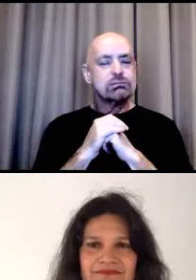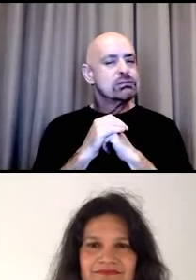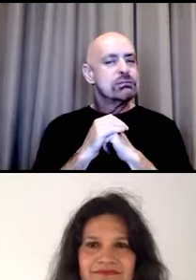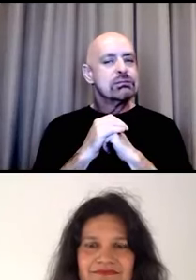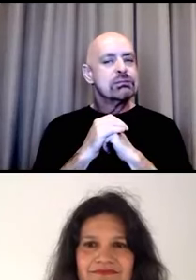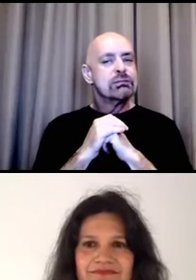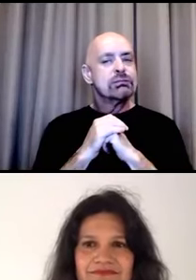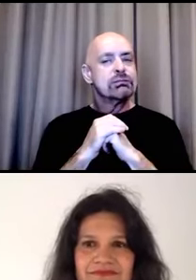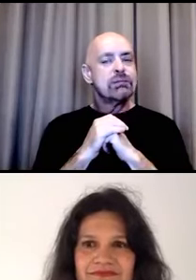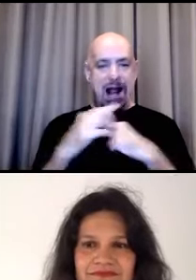and this is one of the jems.